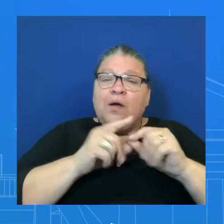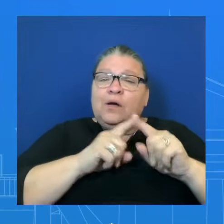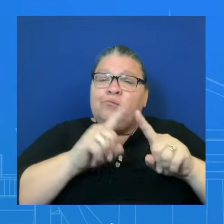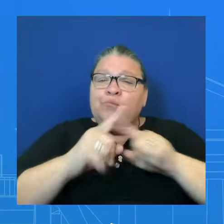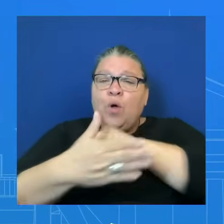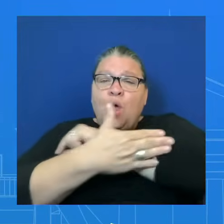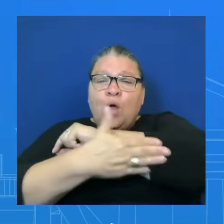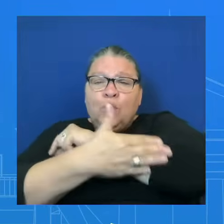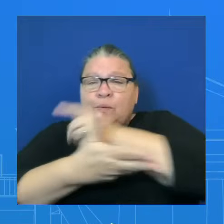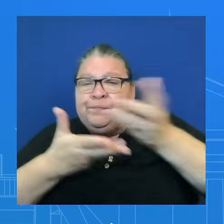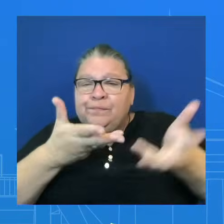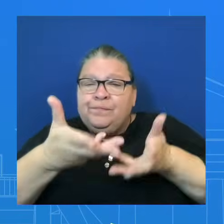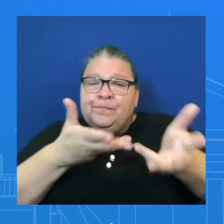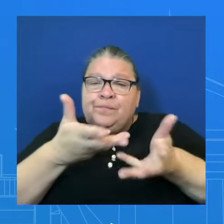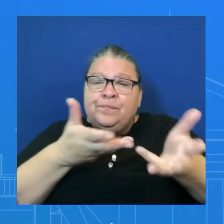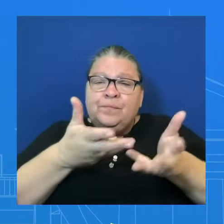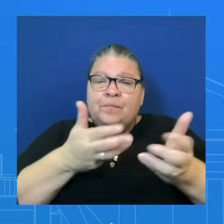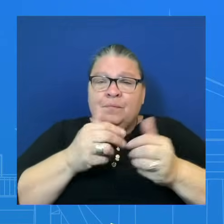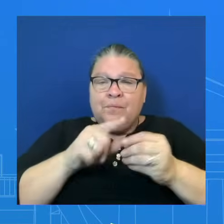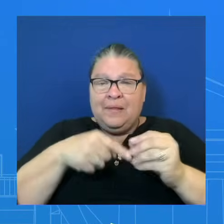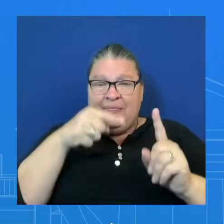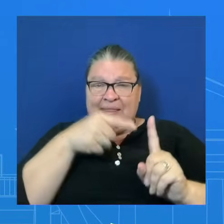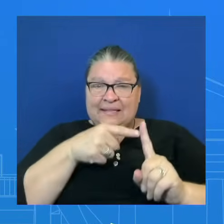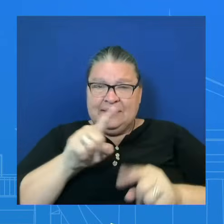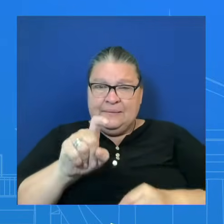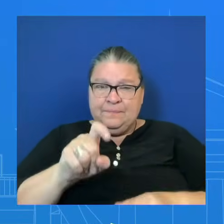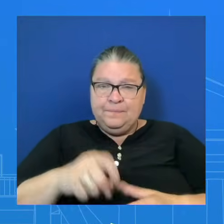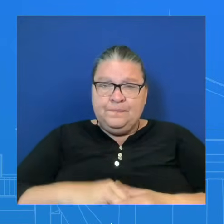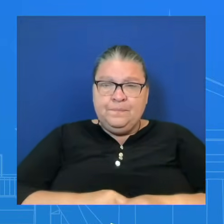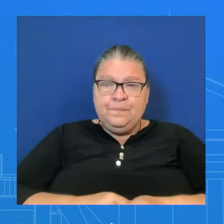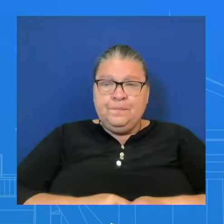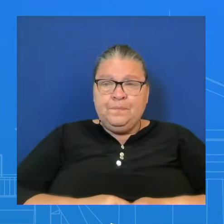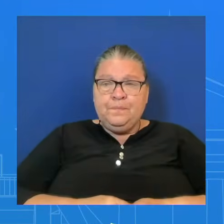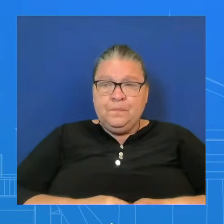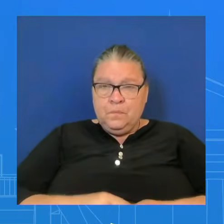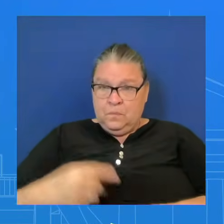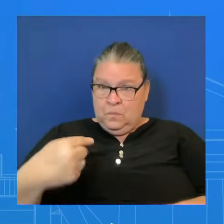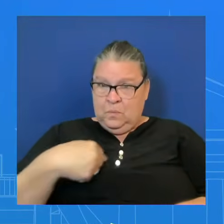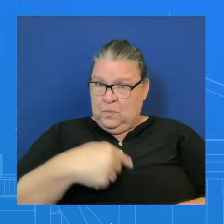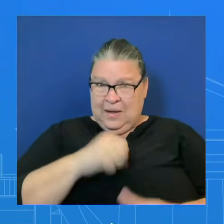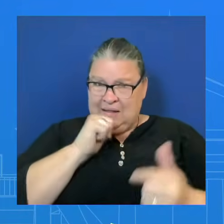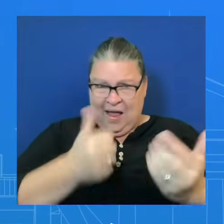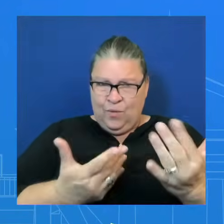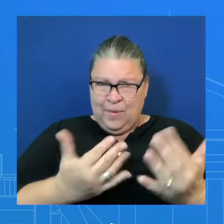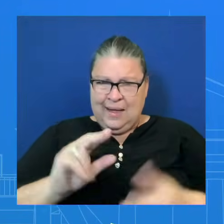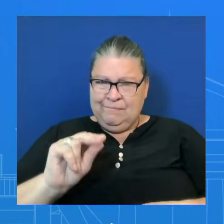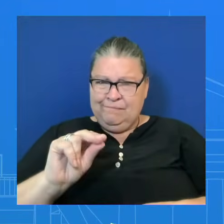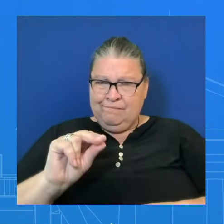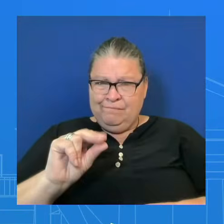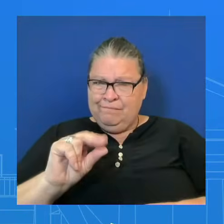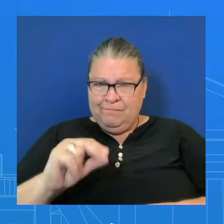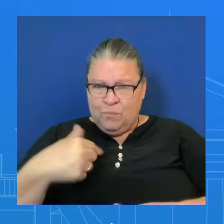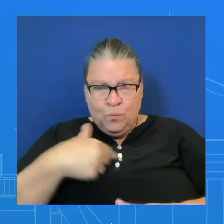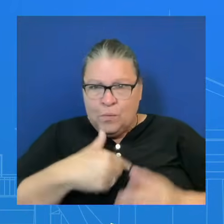without preconditions to talk about the denuclearization of the Peninsula. That hasn't changed. We're not -- it's not about waiting. We continue to send that message.